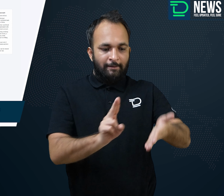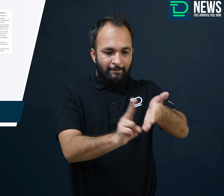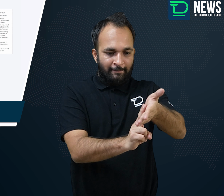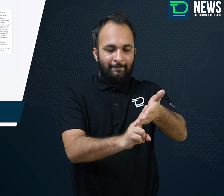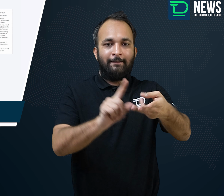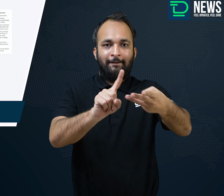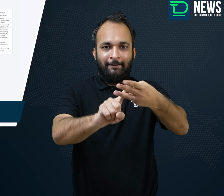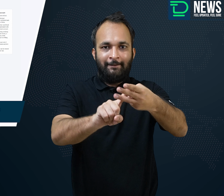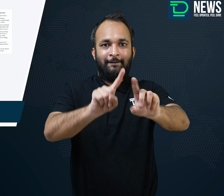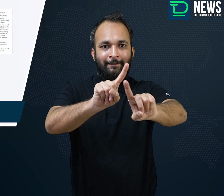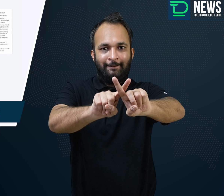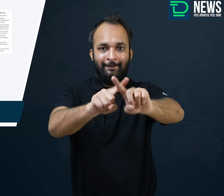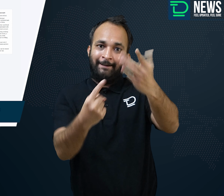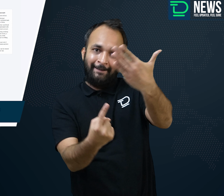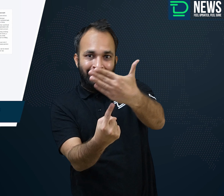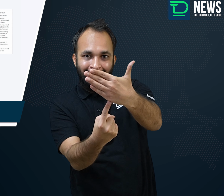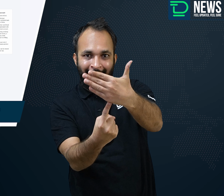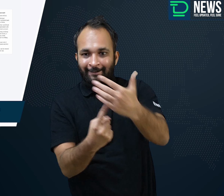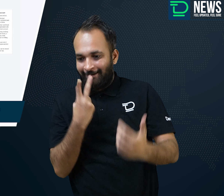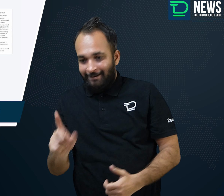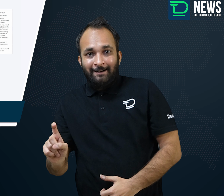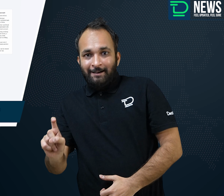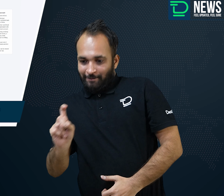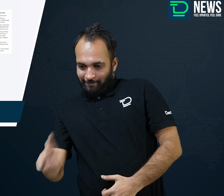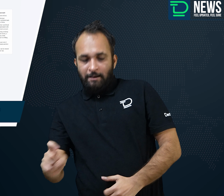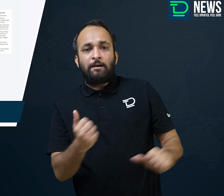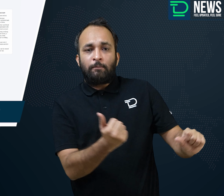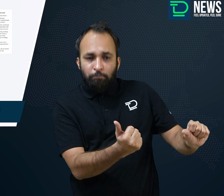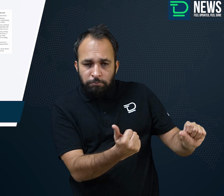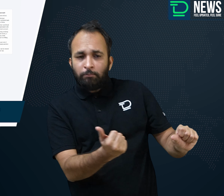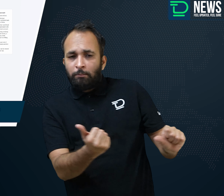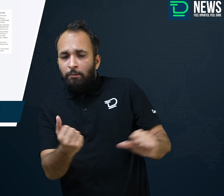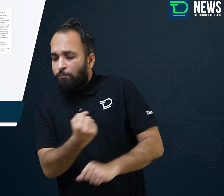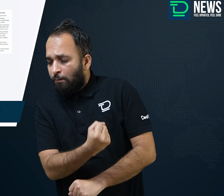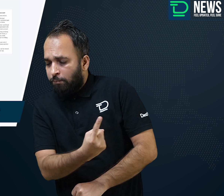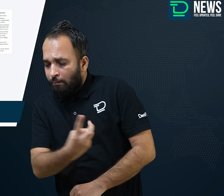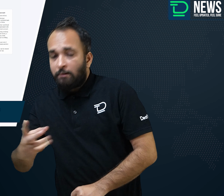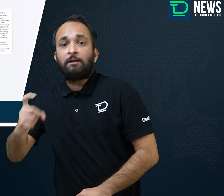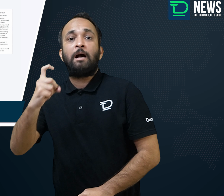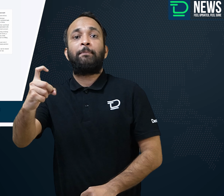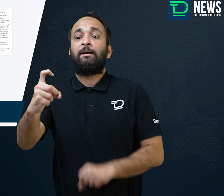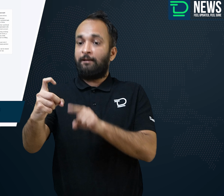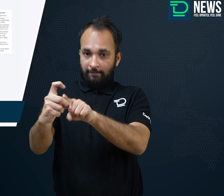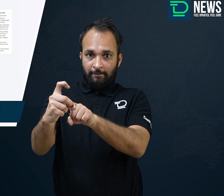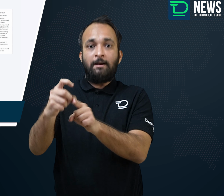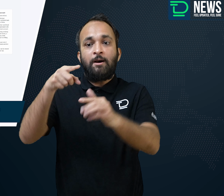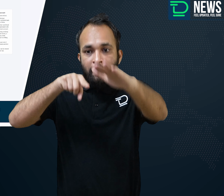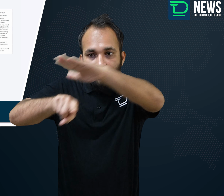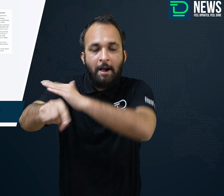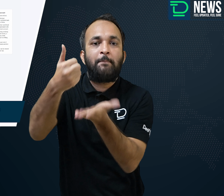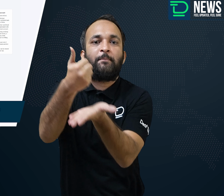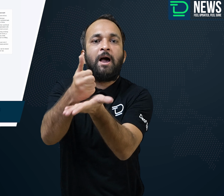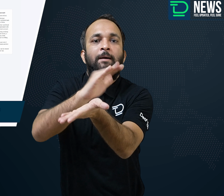This page will have 7 menus. Often it is already filled. Fill in any gaps.